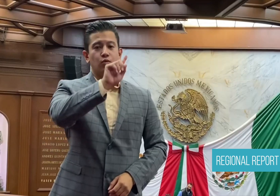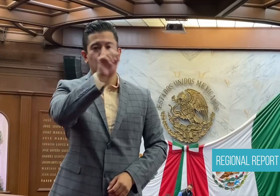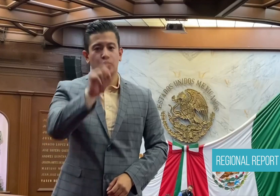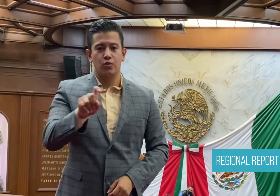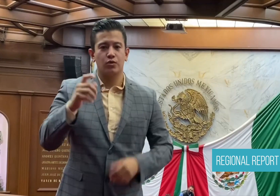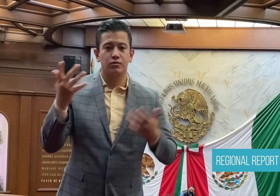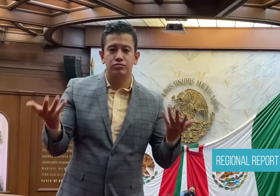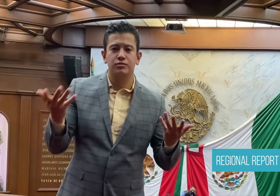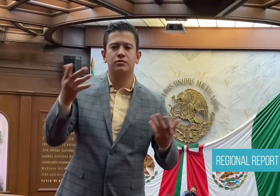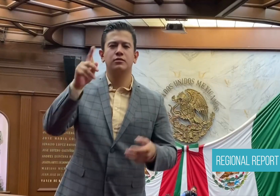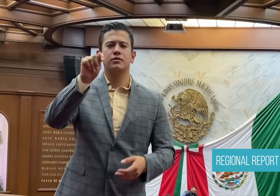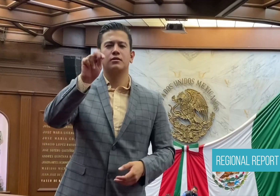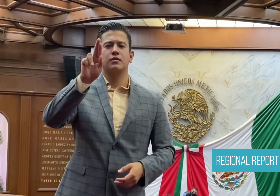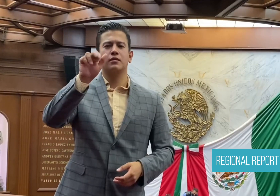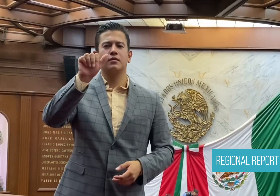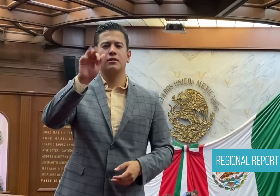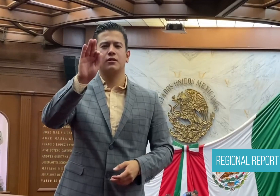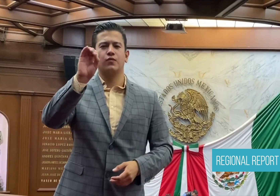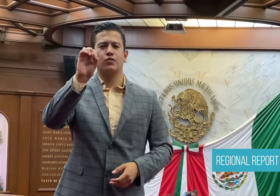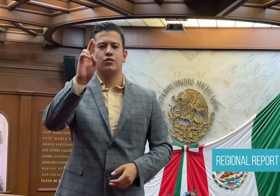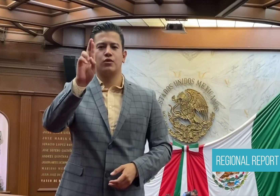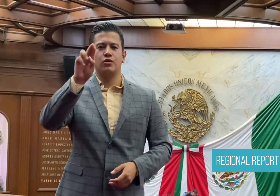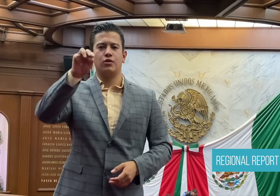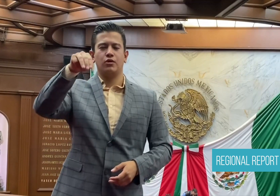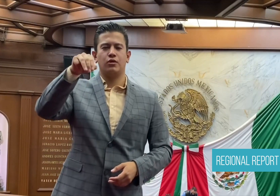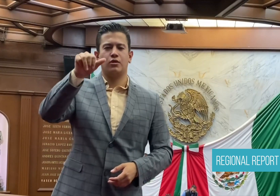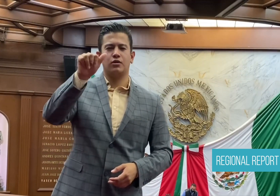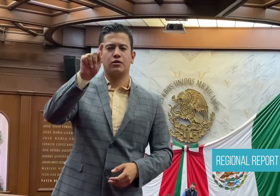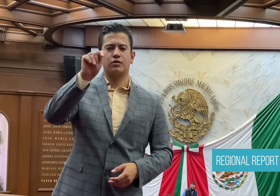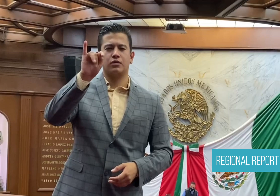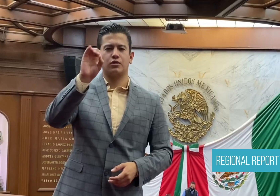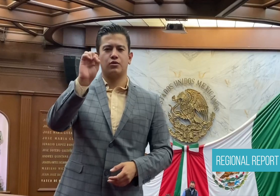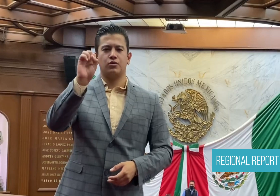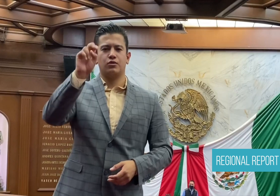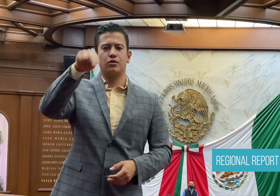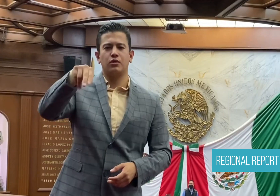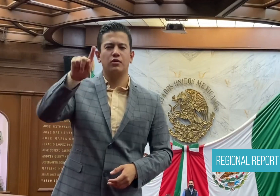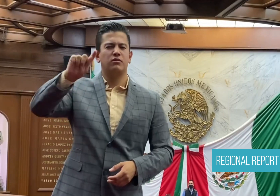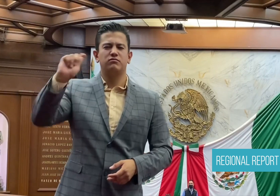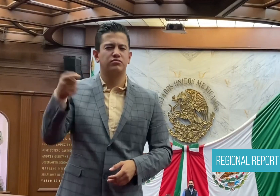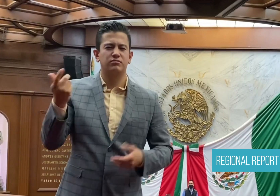The answer to your question is transformation. It is a great change.